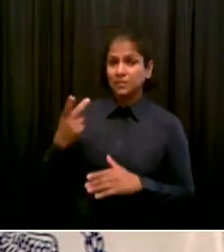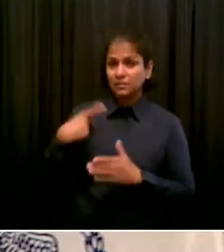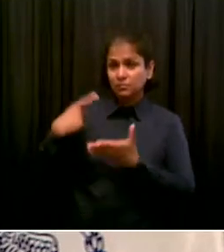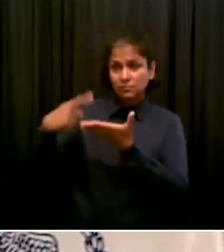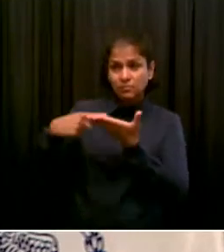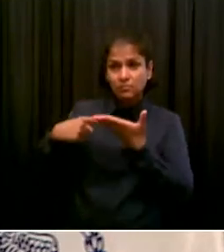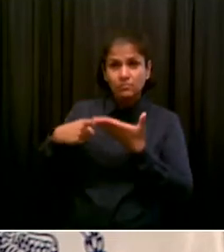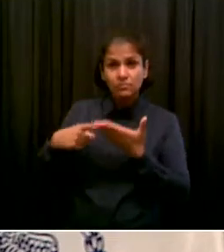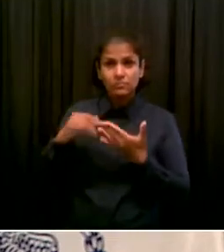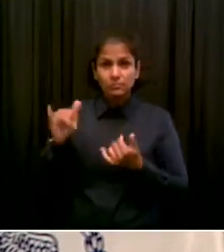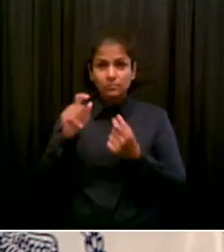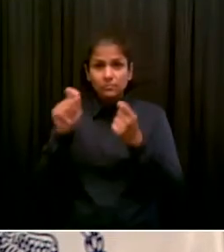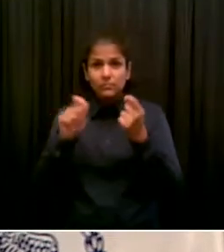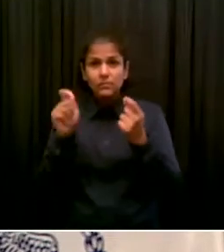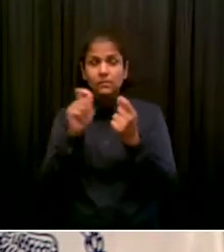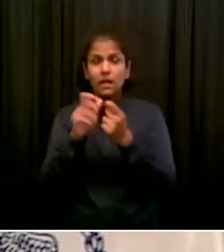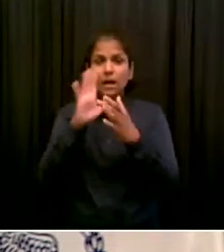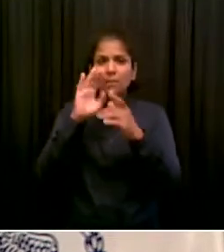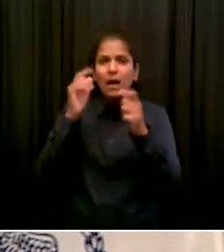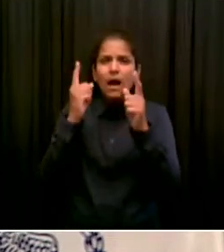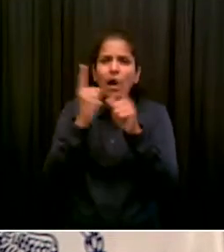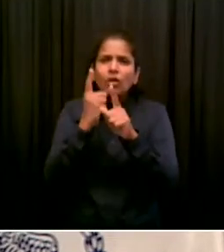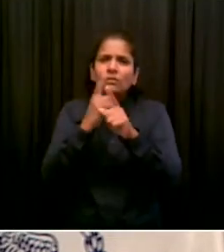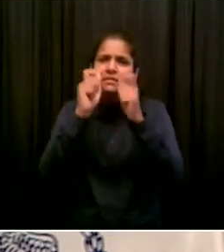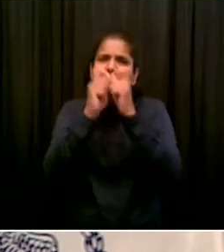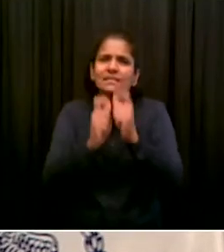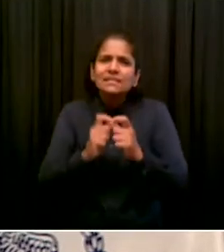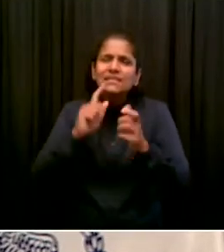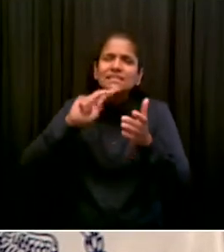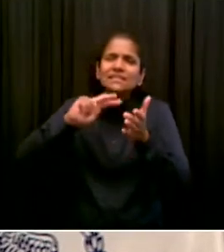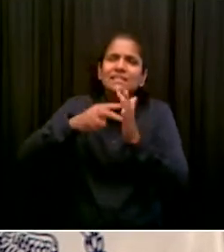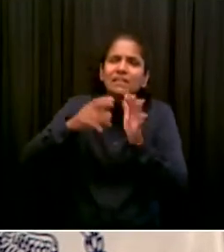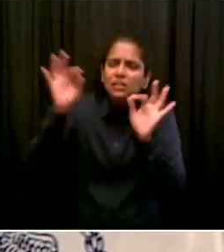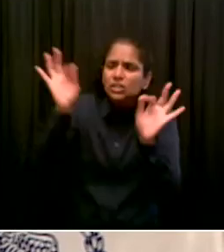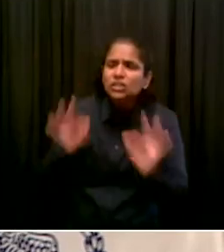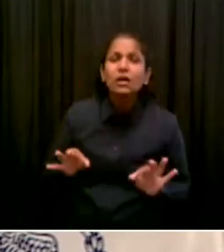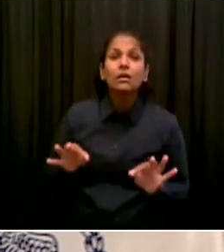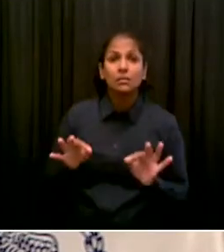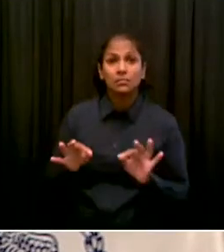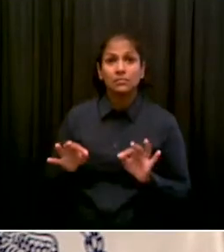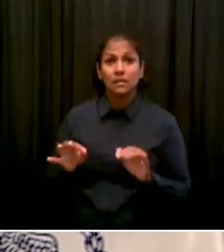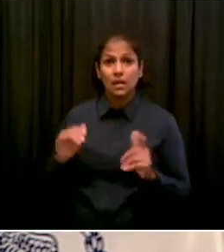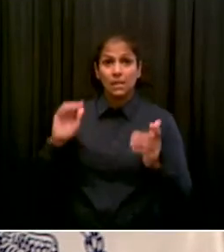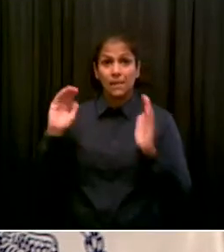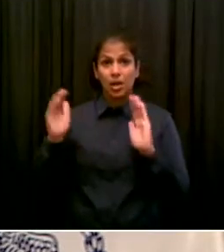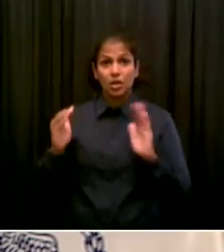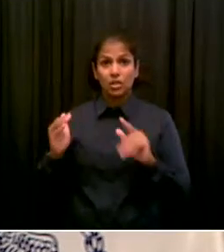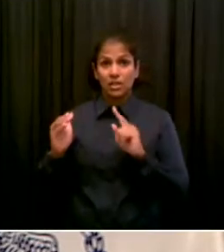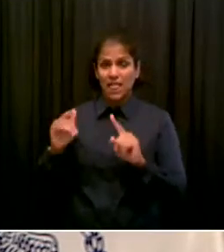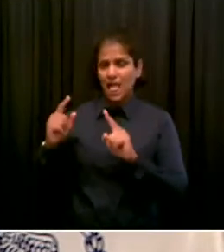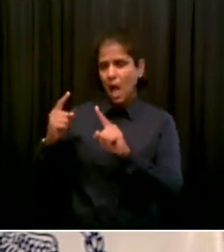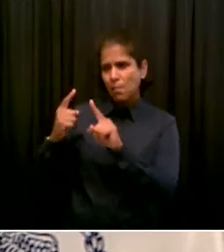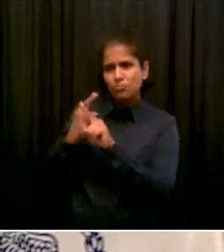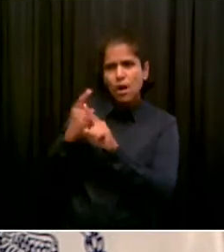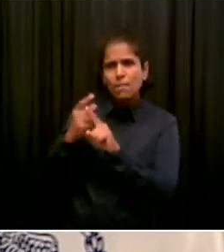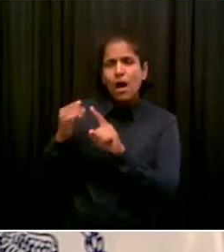PULL UP MORE INFORMATION, THEY HAVE A MOMENT TO DO THAT, TOO. NHERY, YOU AND I OFTEN TALK